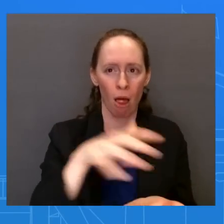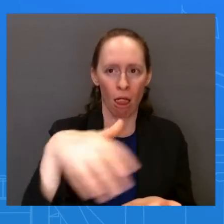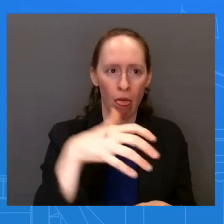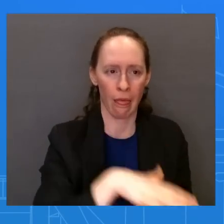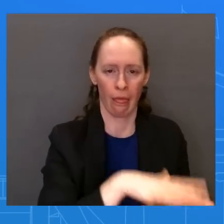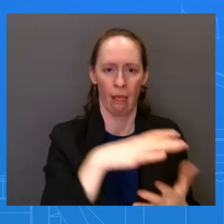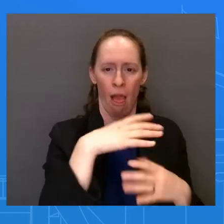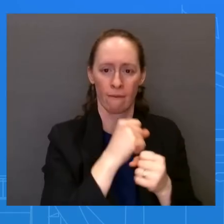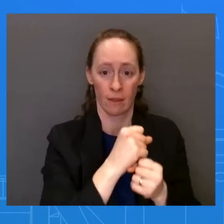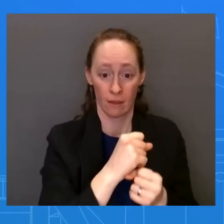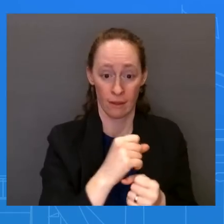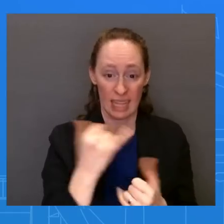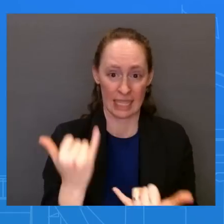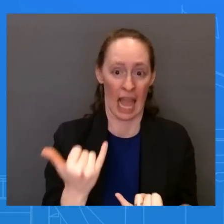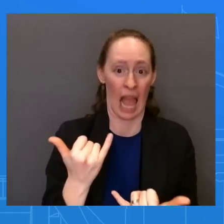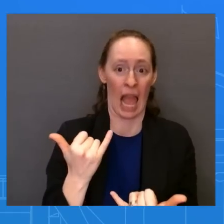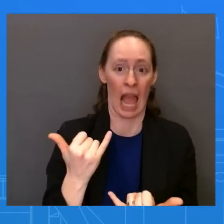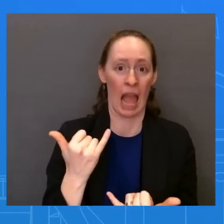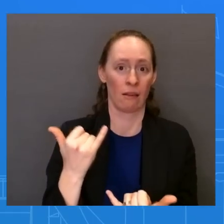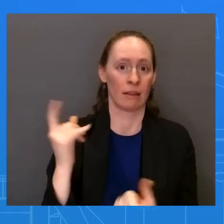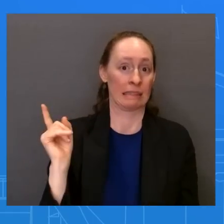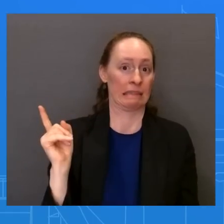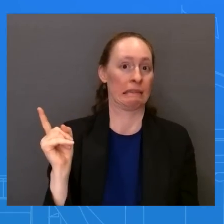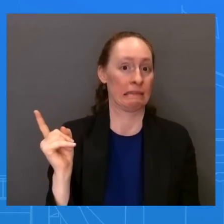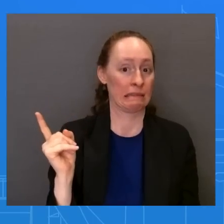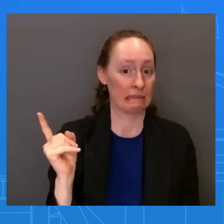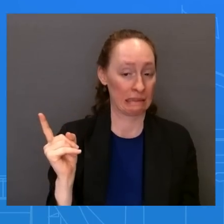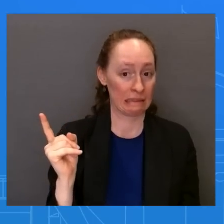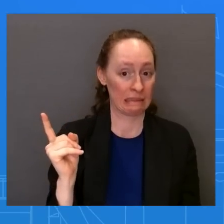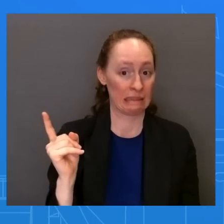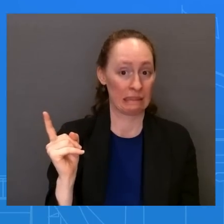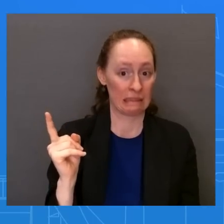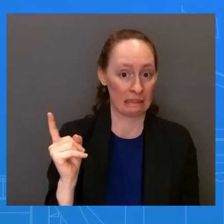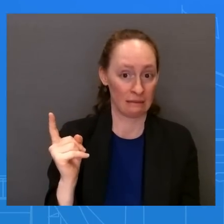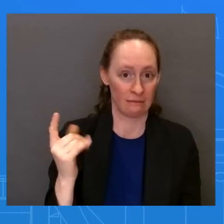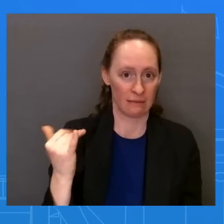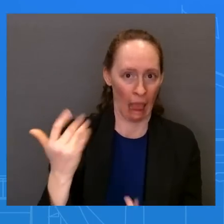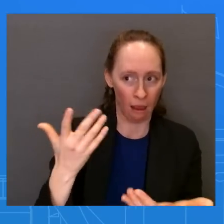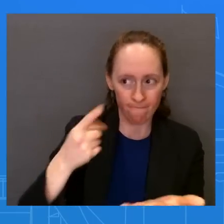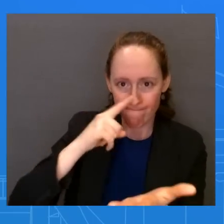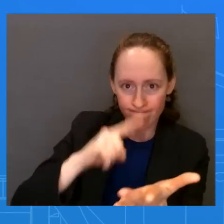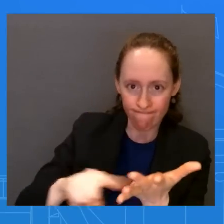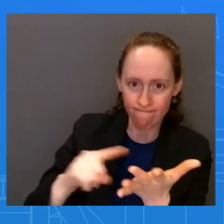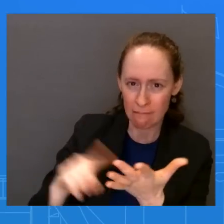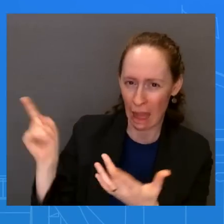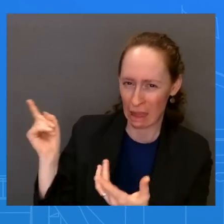Ms. Jean-Pierre: So, I'm going to say this, and going to keep it really short today: As it relates to this particular issue,